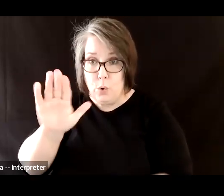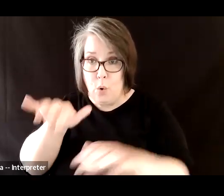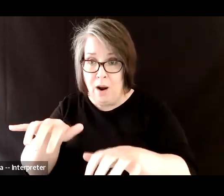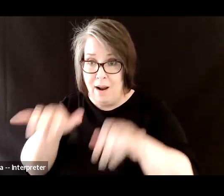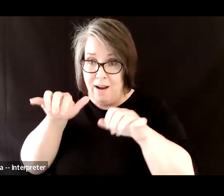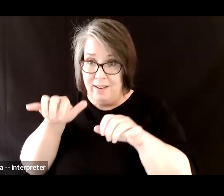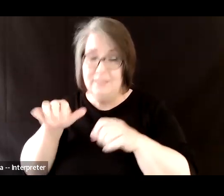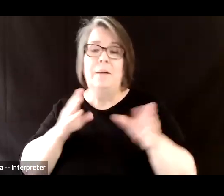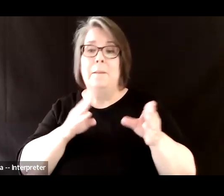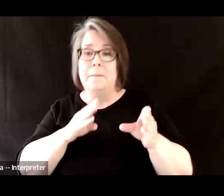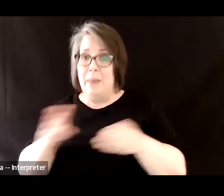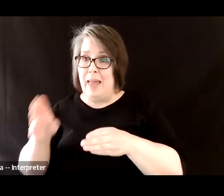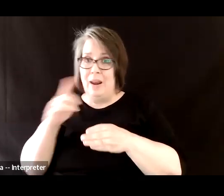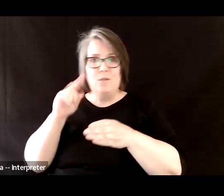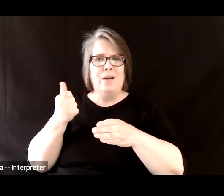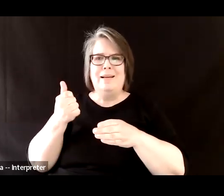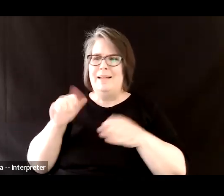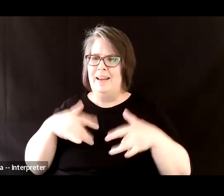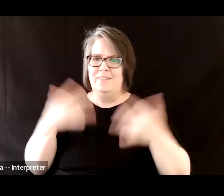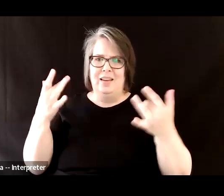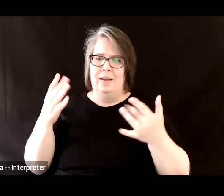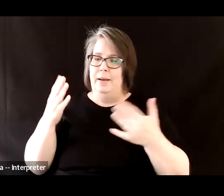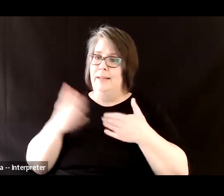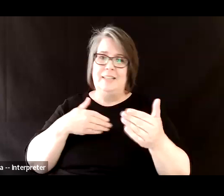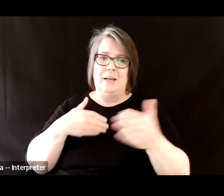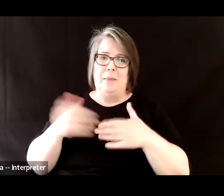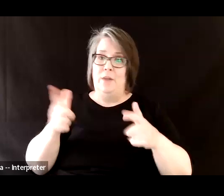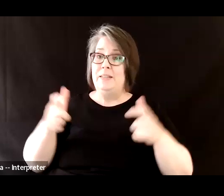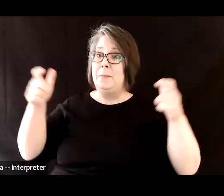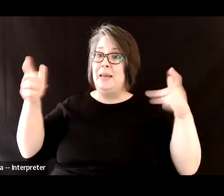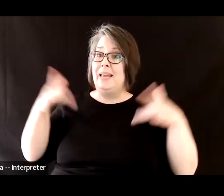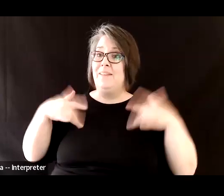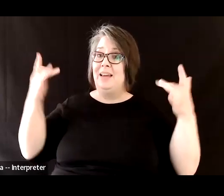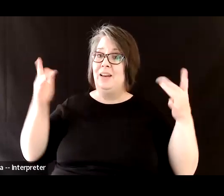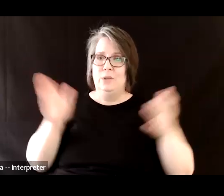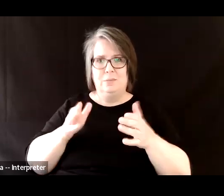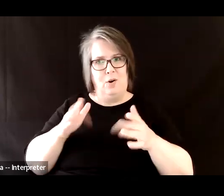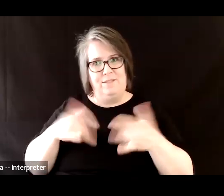So planning for any event, whether it is a big event or a small event that you want to know your audience and I'm